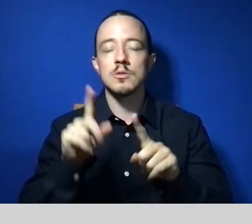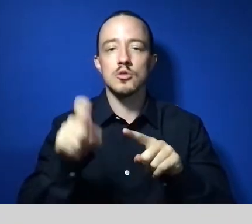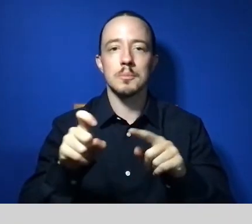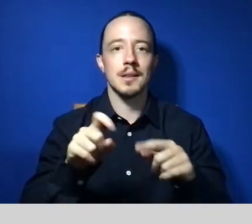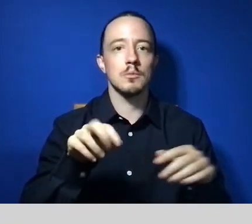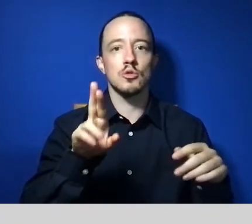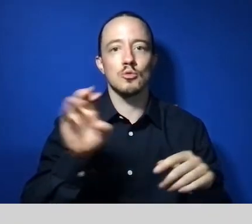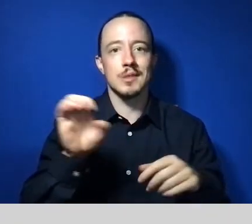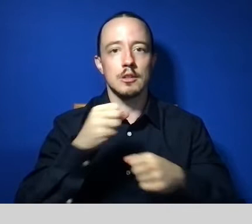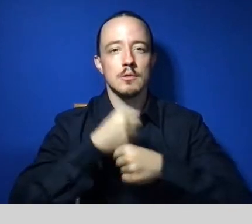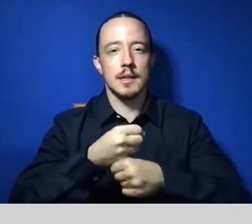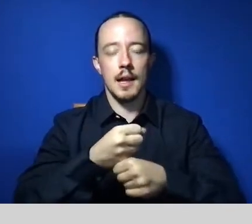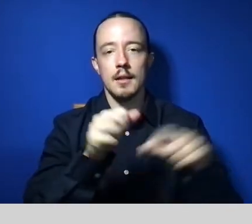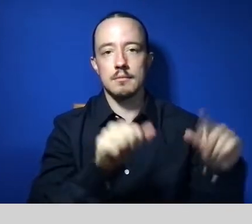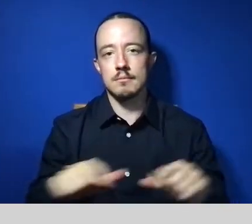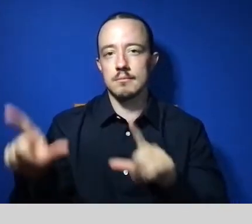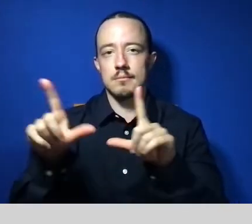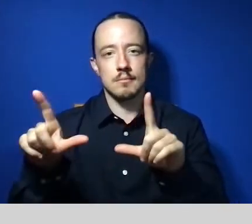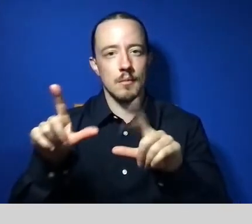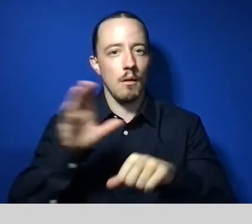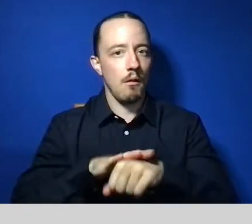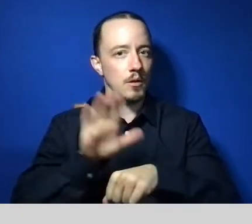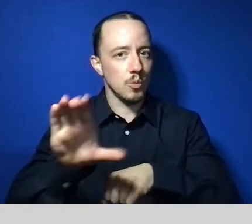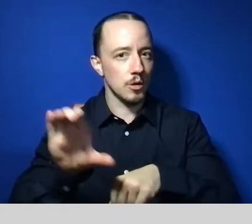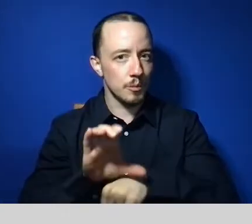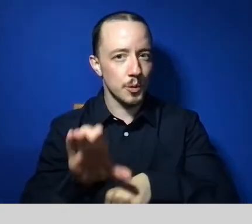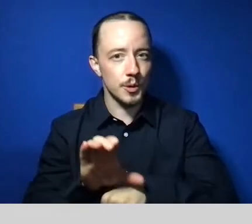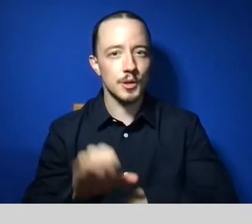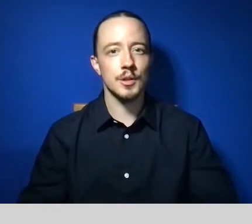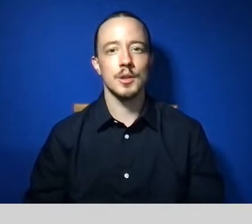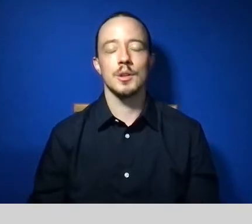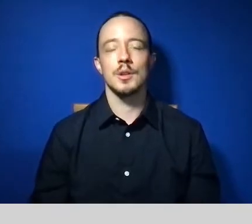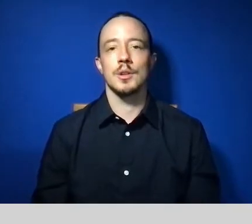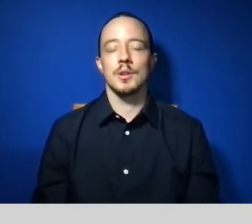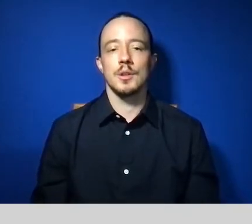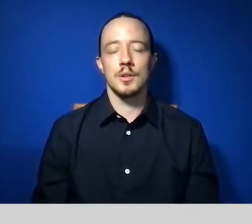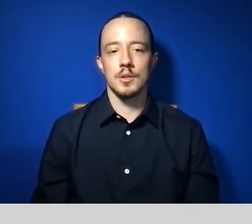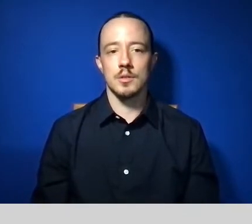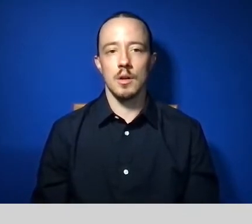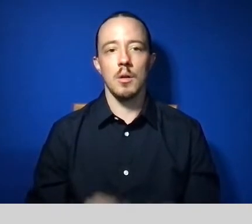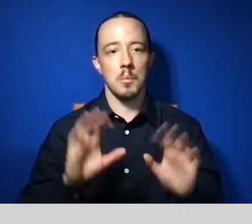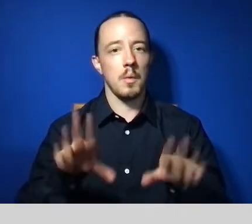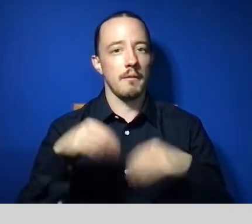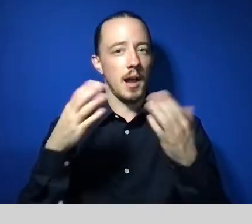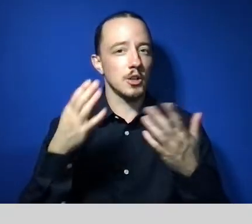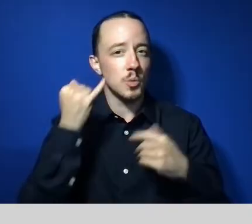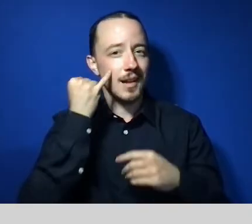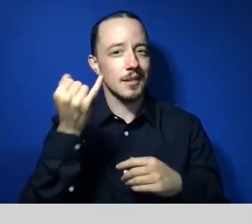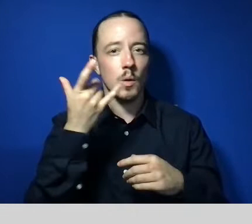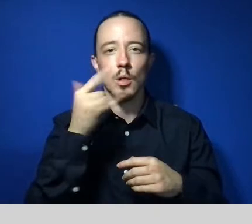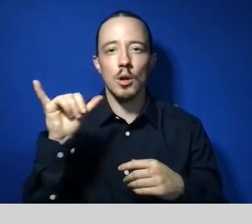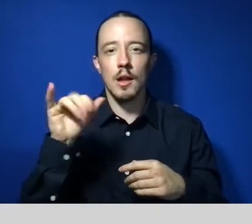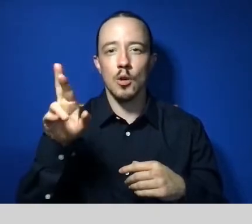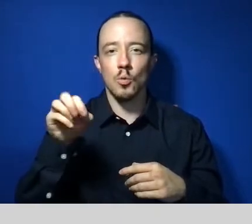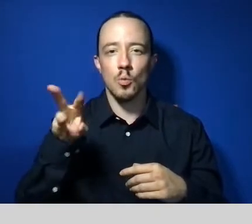you should be able to recreate the dataset. And so just to give you an idea of what the raw data set